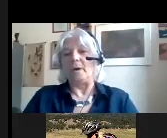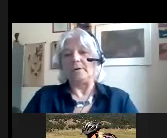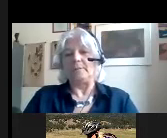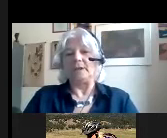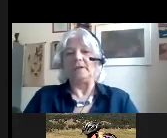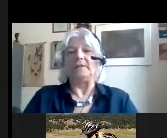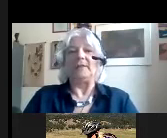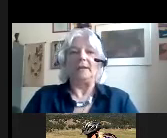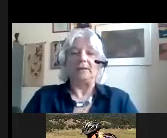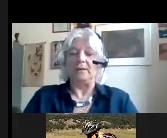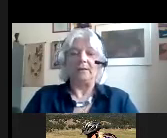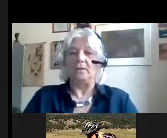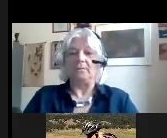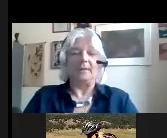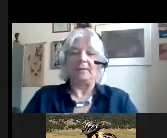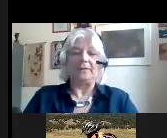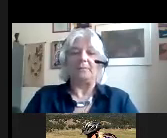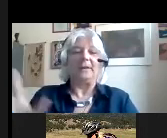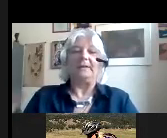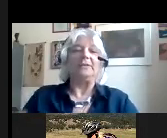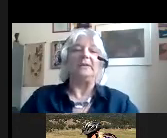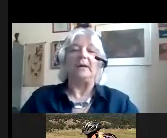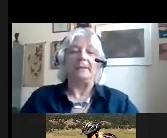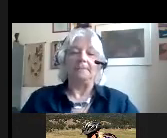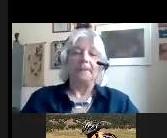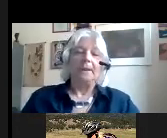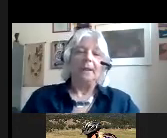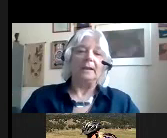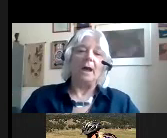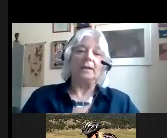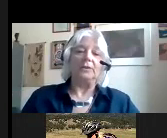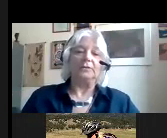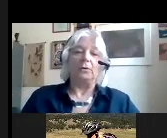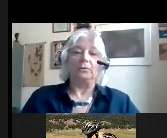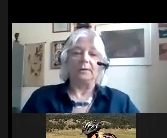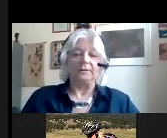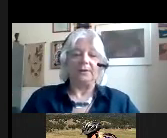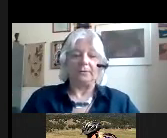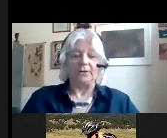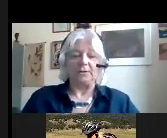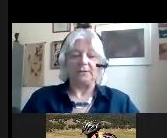little bit harder because they just need time. And acknowledge those cultural considerations